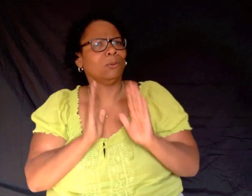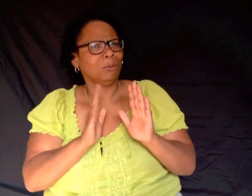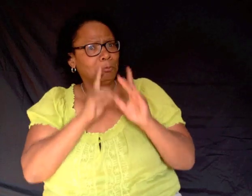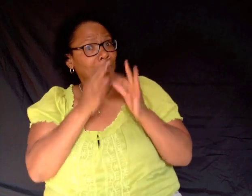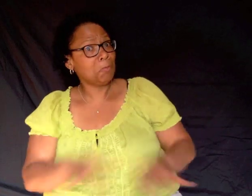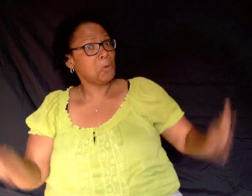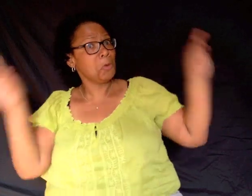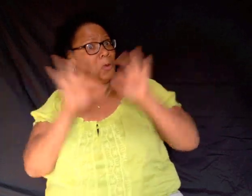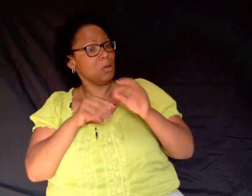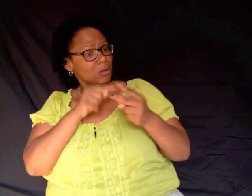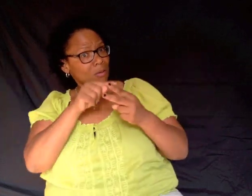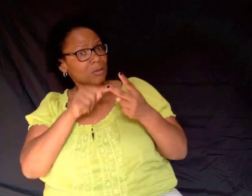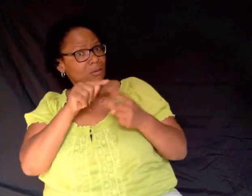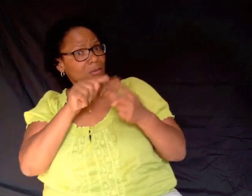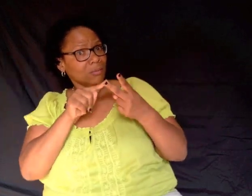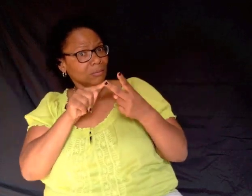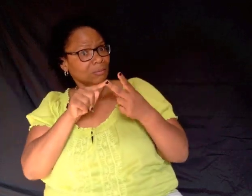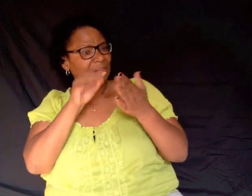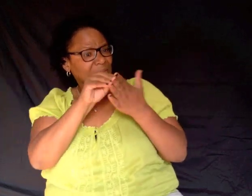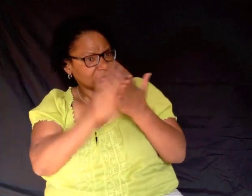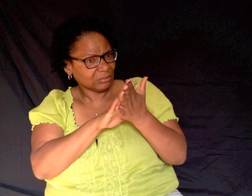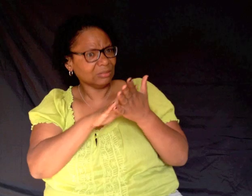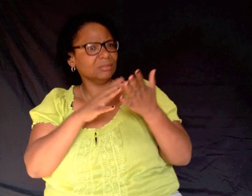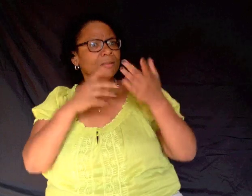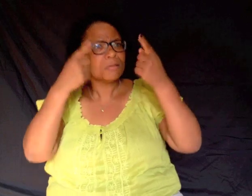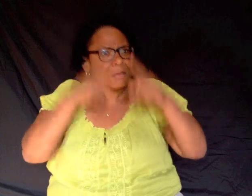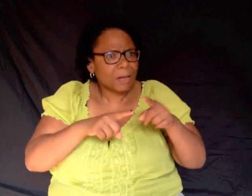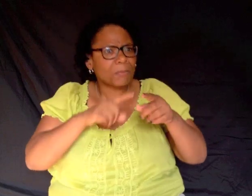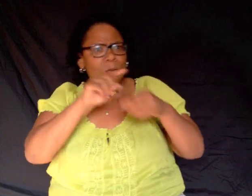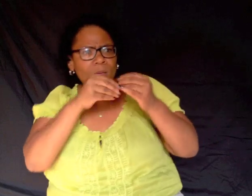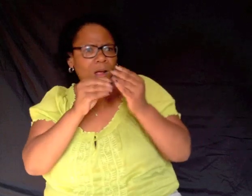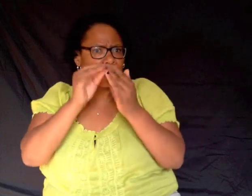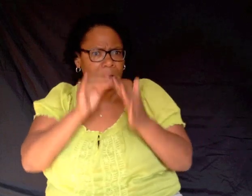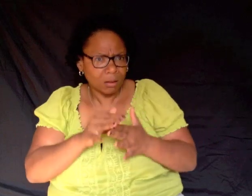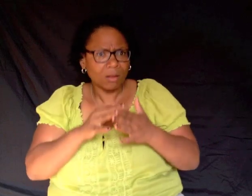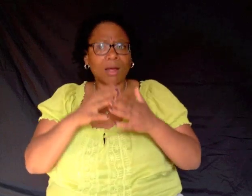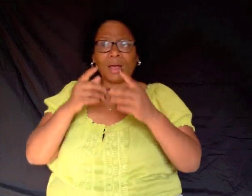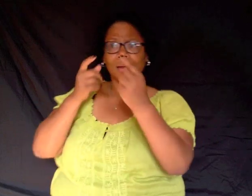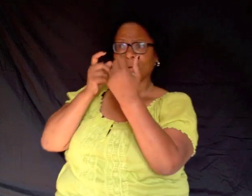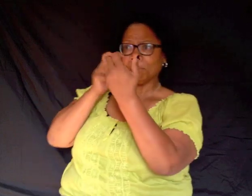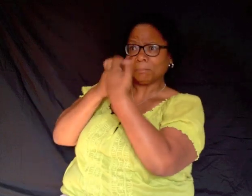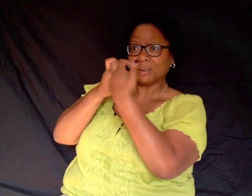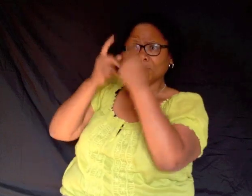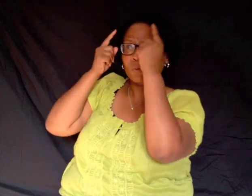They're critical components - documentation and a timeline.